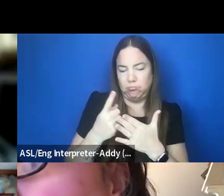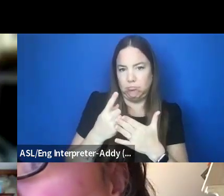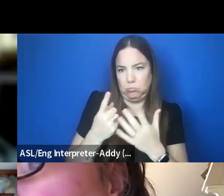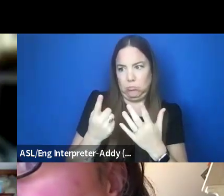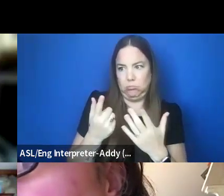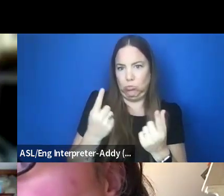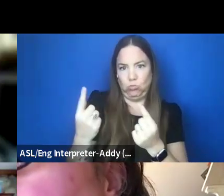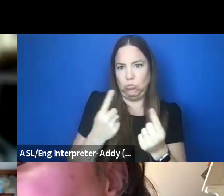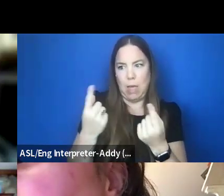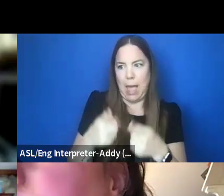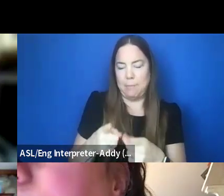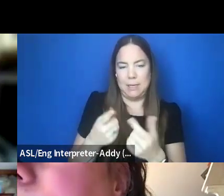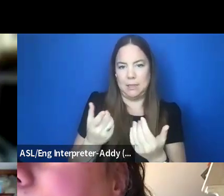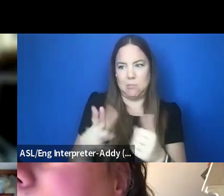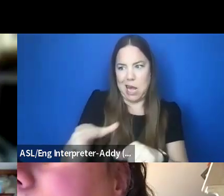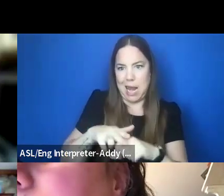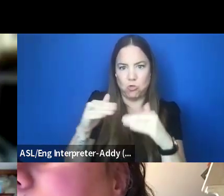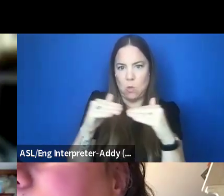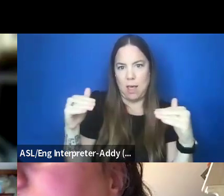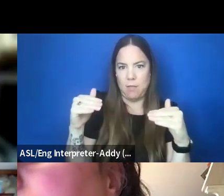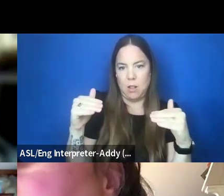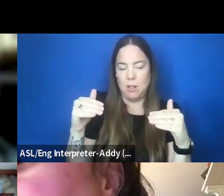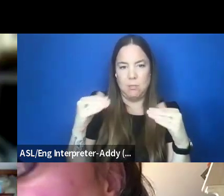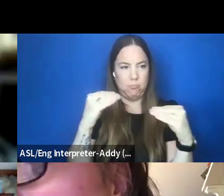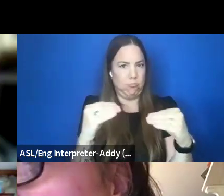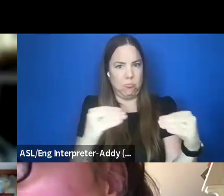Brooke Wilson: on a national level, and to also learn how